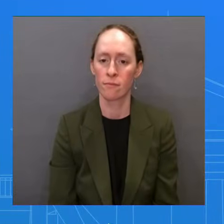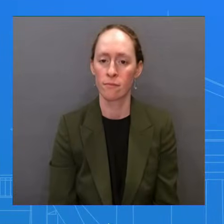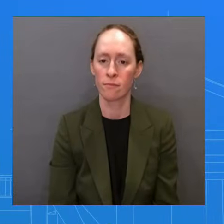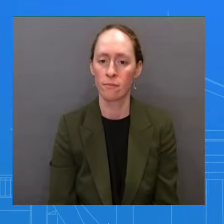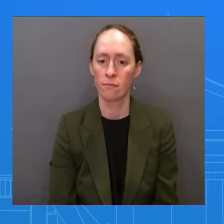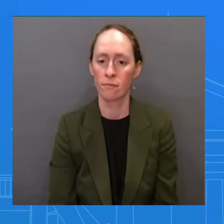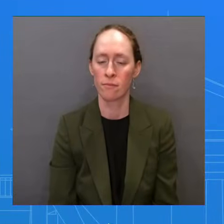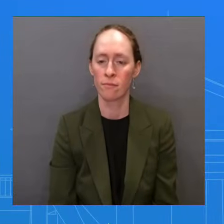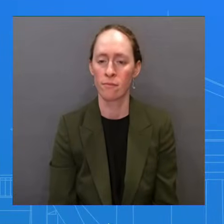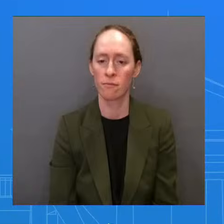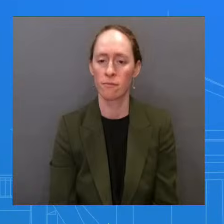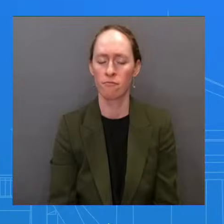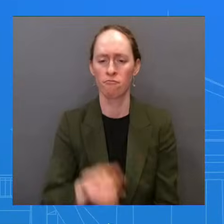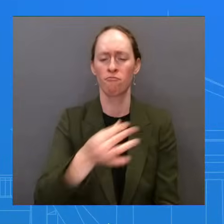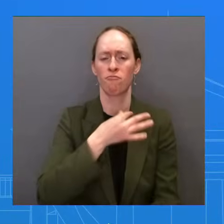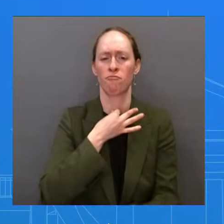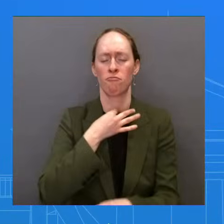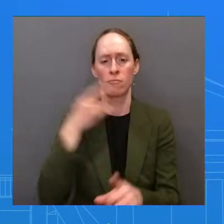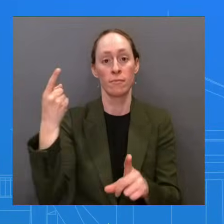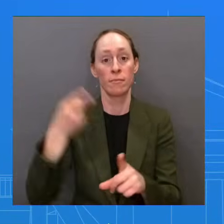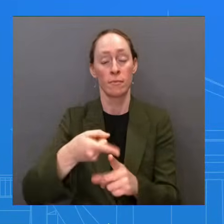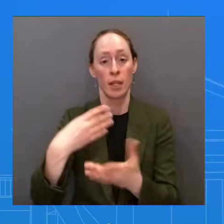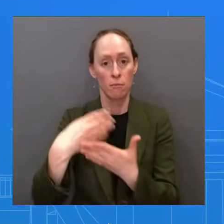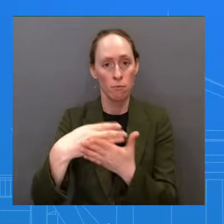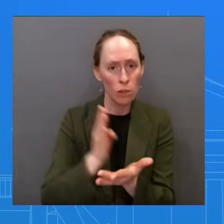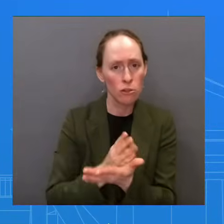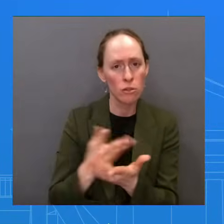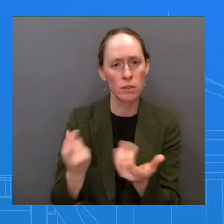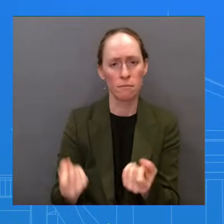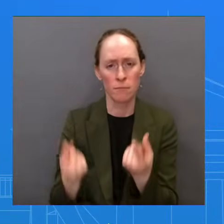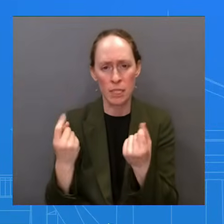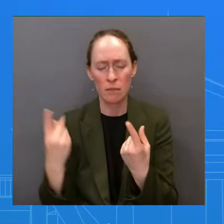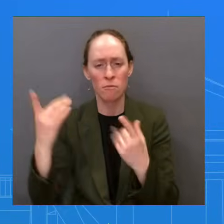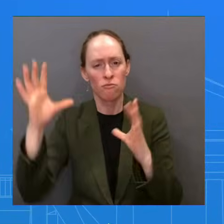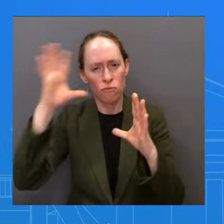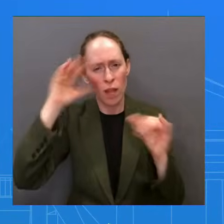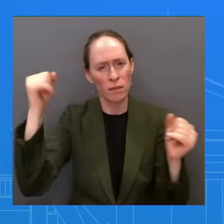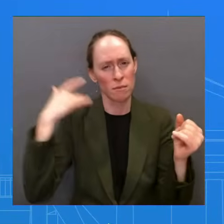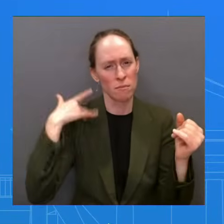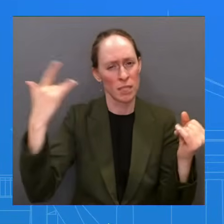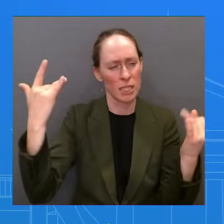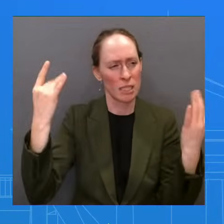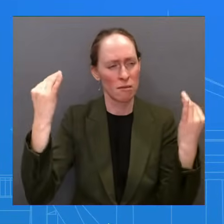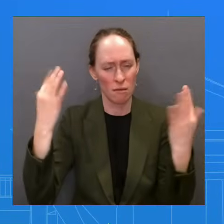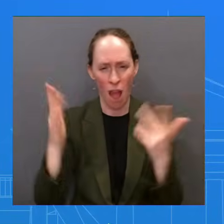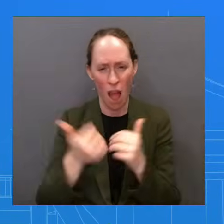is the White House weighing any proposals in terms of a formal process outside of the normal formal process